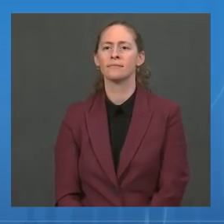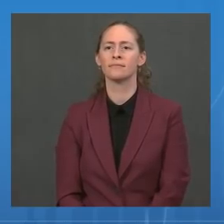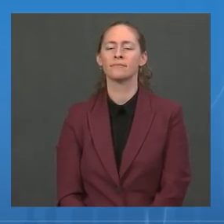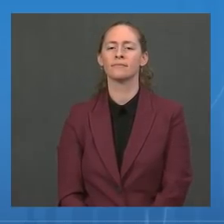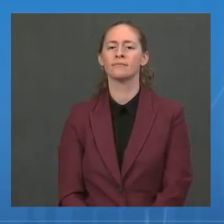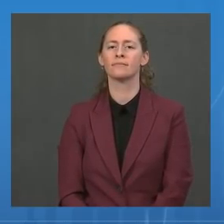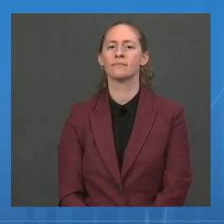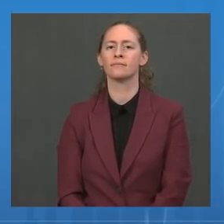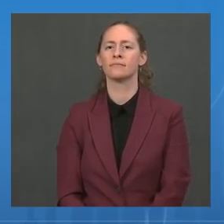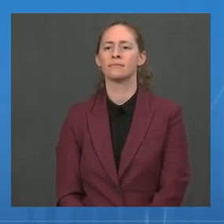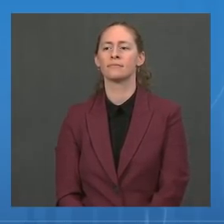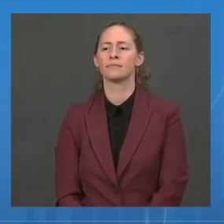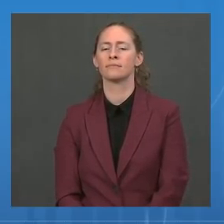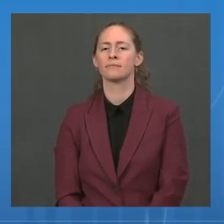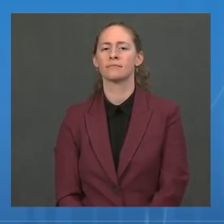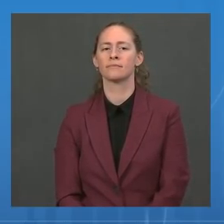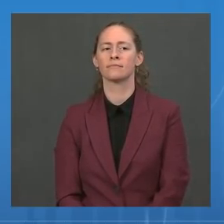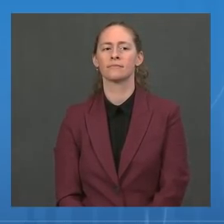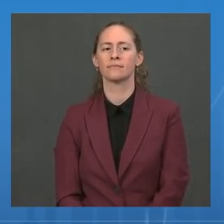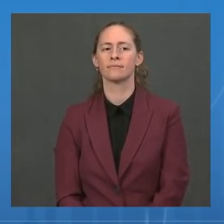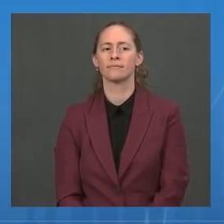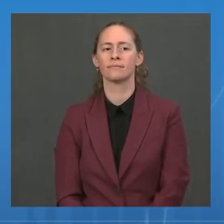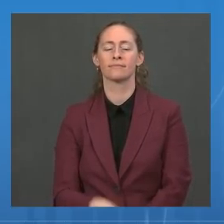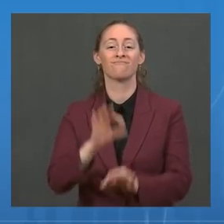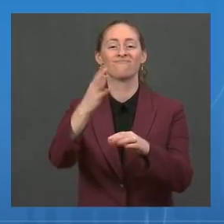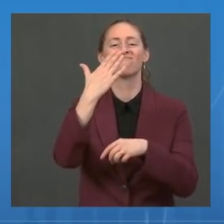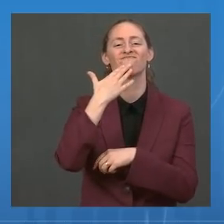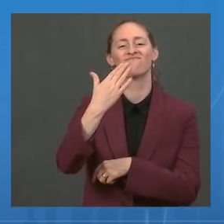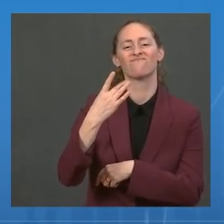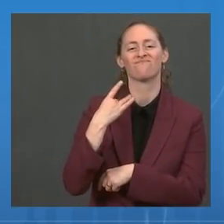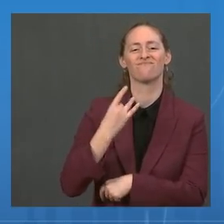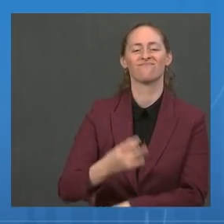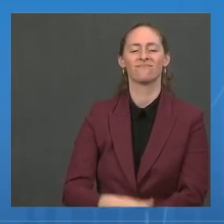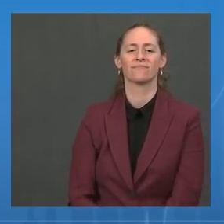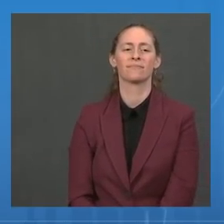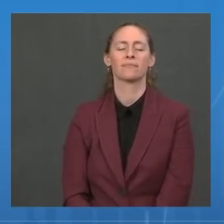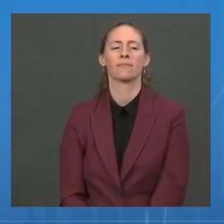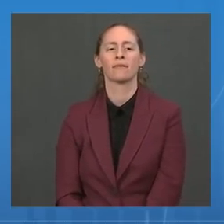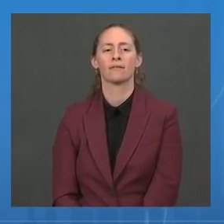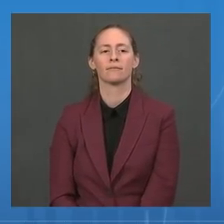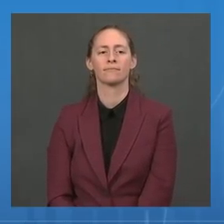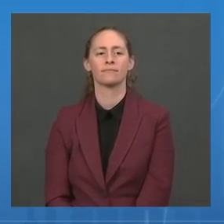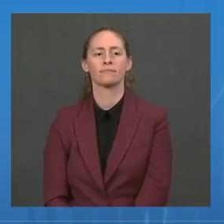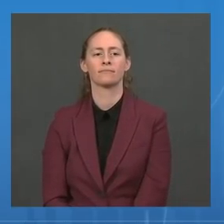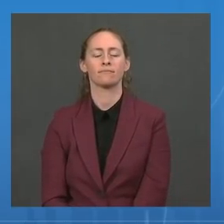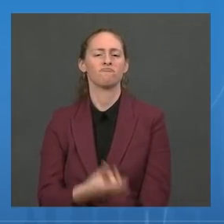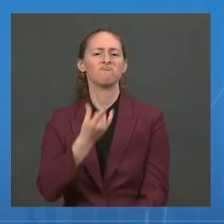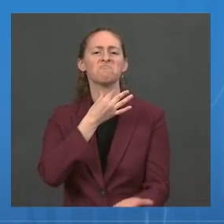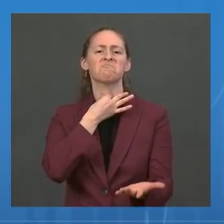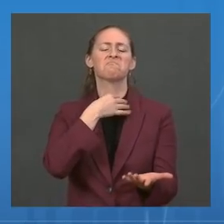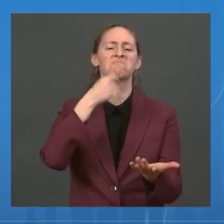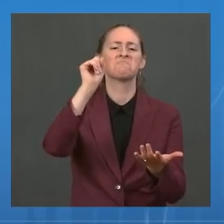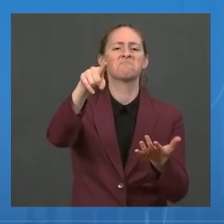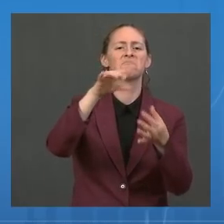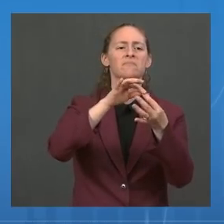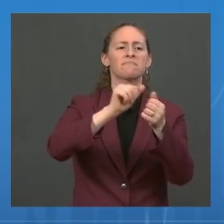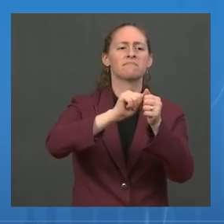The Press: Hey, guys. Thank you for taking my question. On testing, the administration has pledged millions towards --